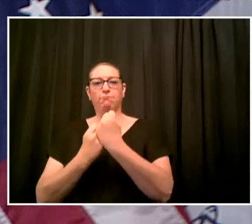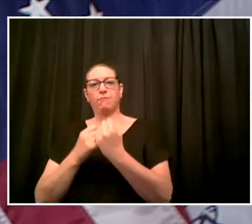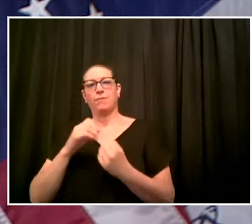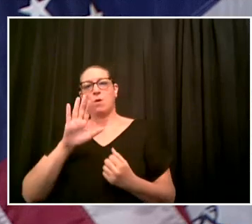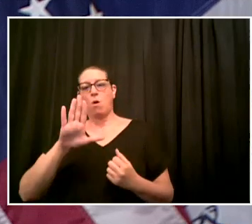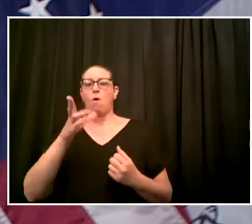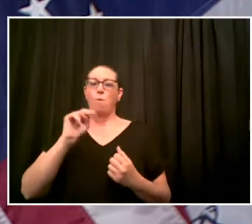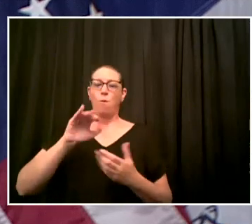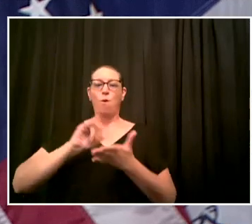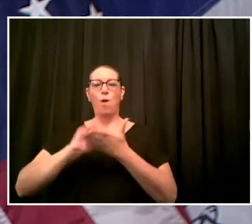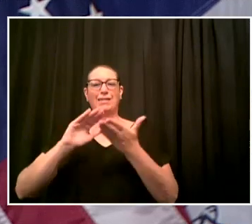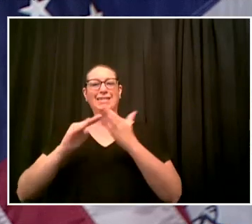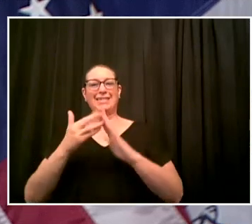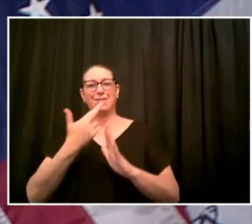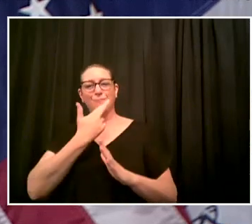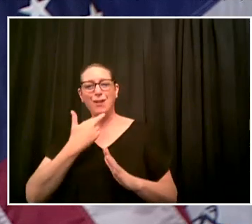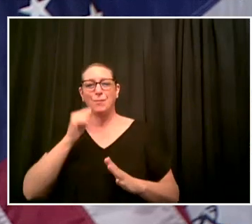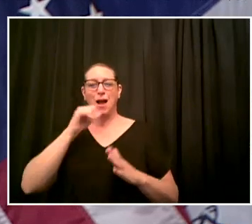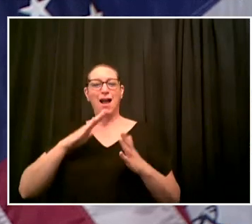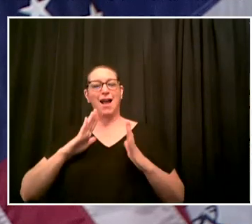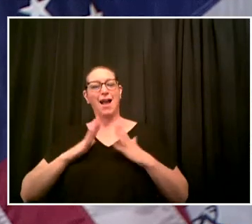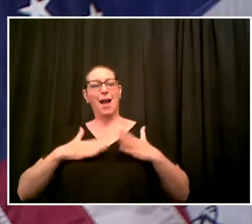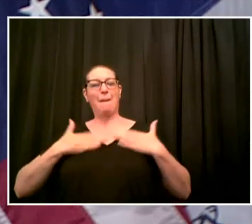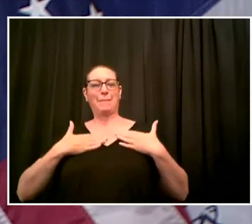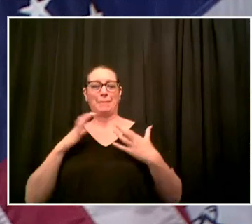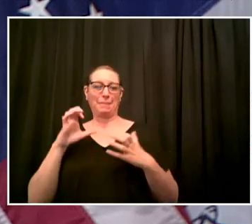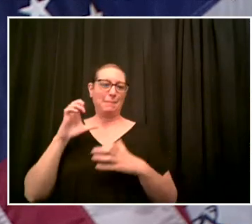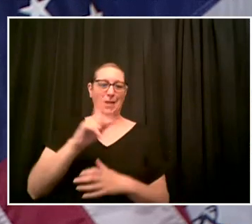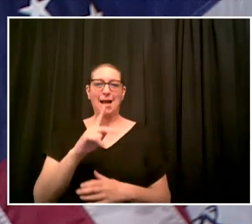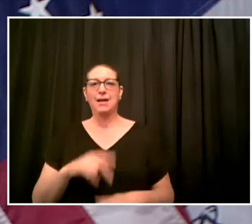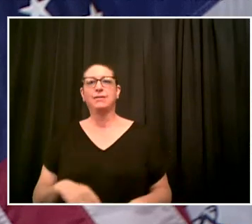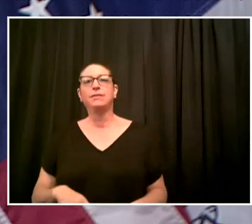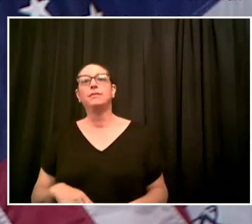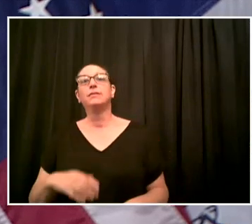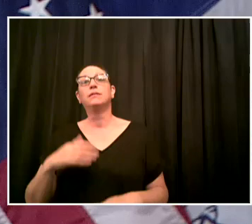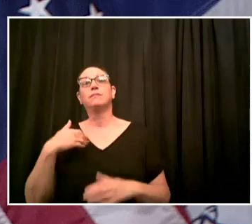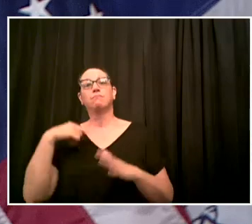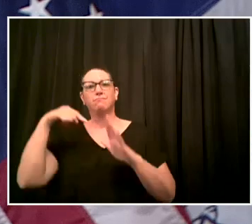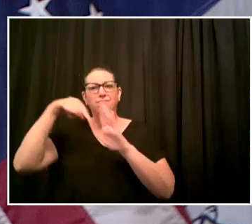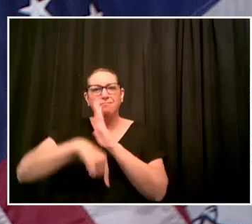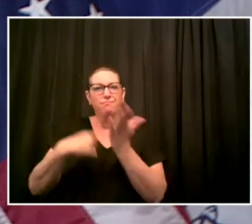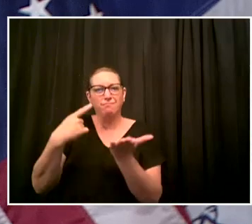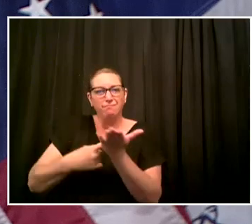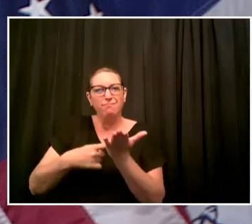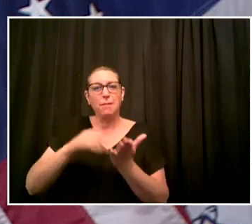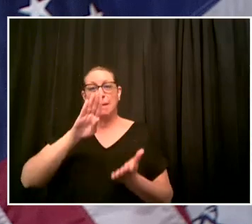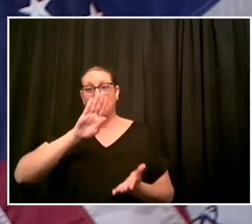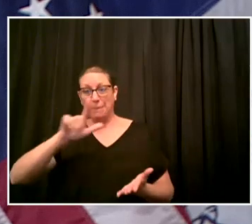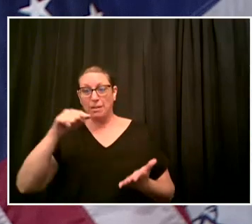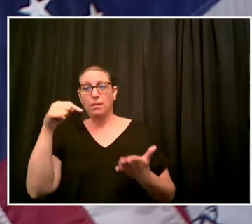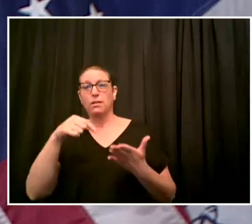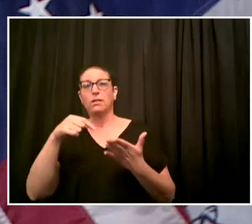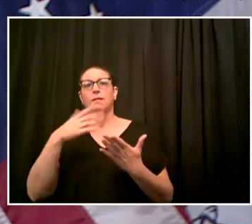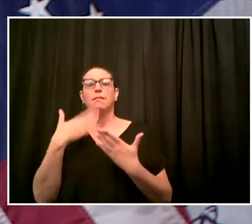SUPPORTING THE LOCAL BUSINESS OWNERS THAT MAKE NEW YORK CITY WHAT IT IS. SO BEFORE I TALK ABOUT THE BILLS QUICKLY, JUI ST